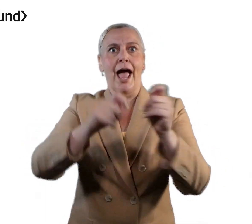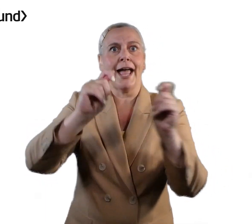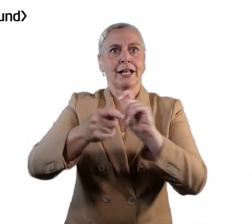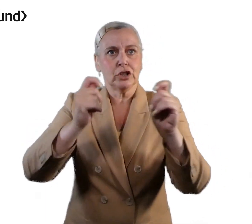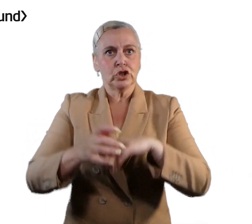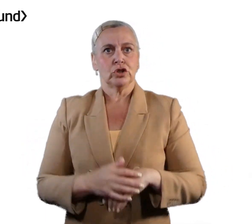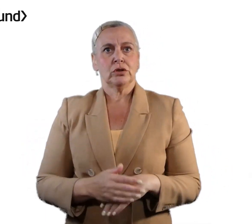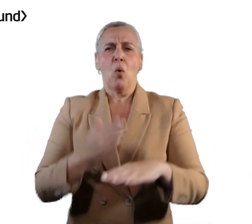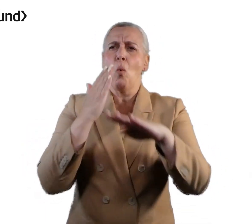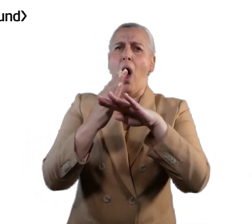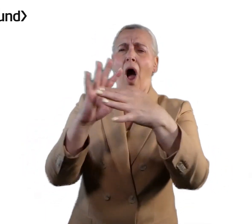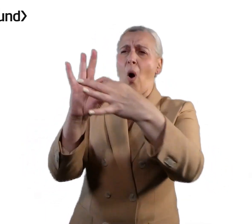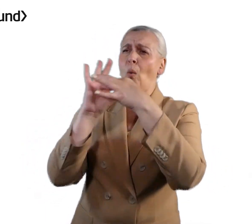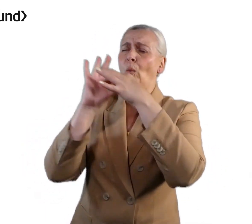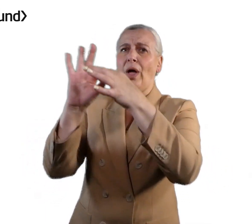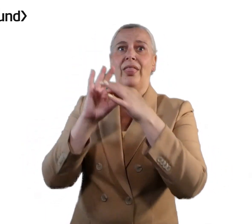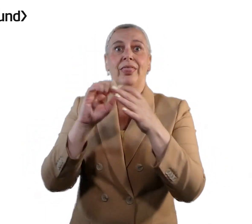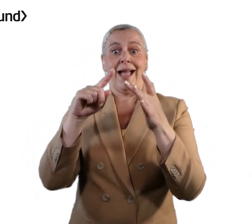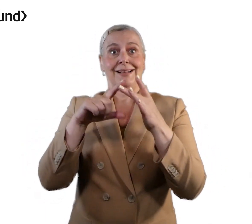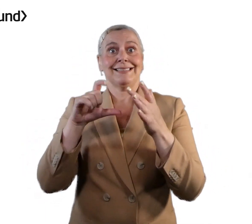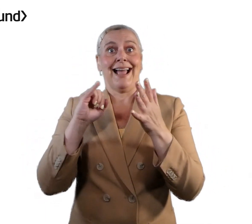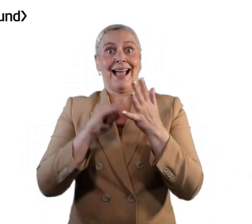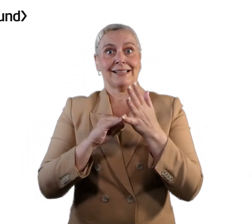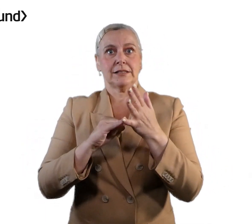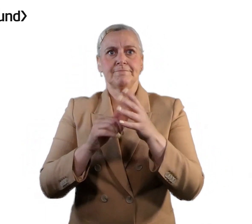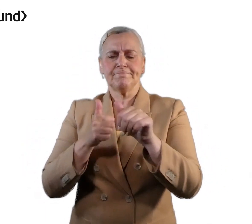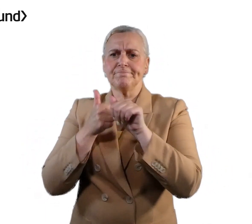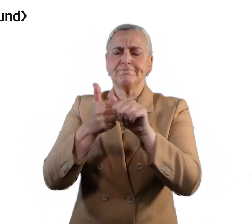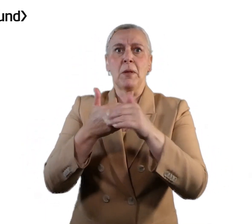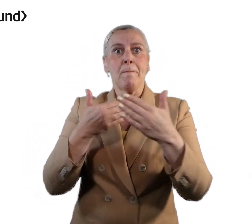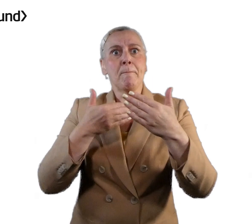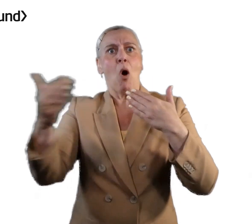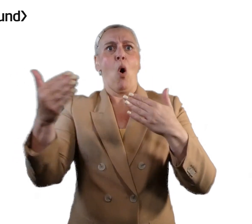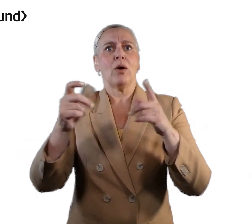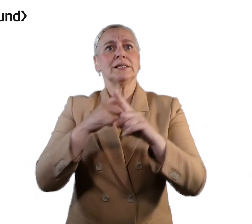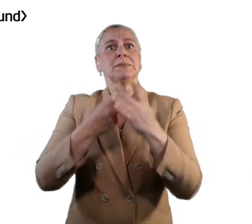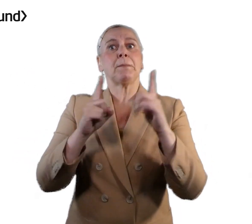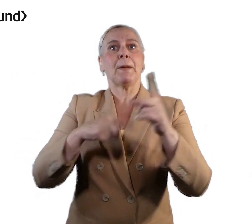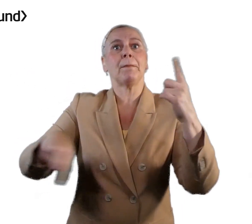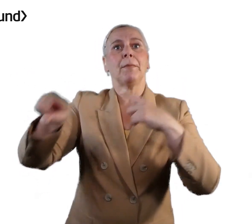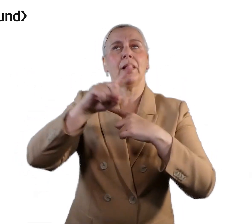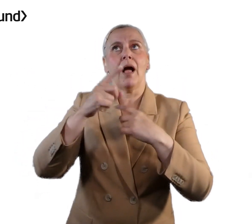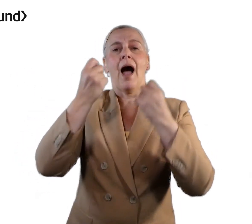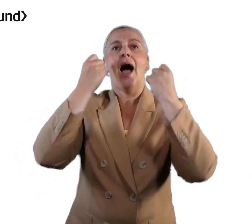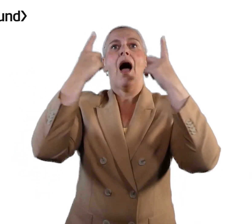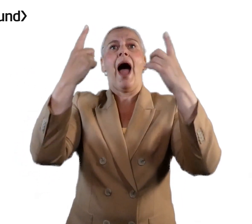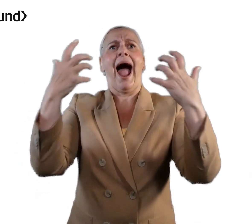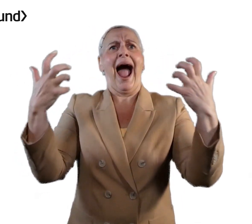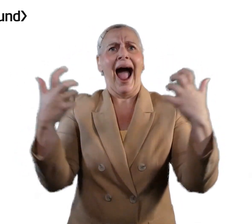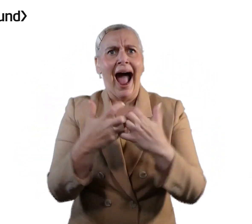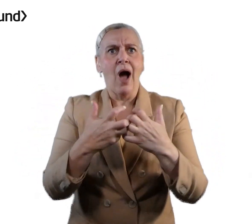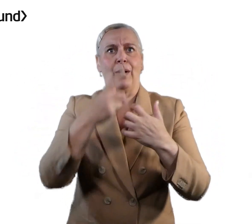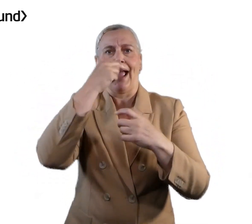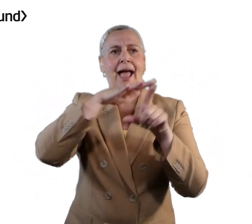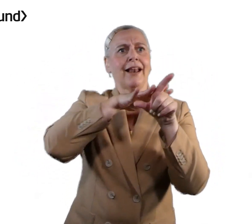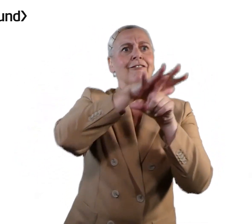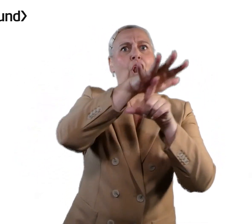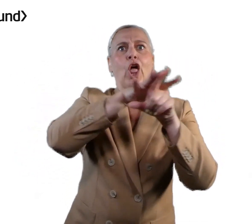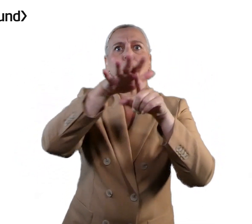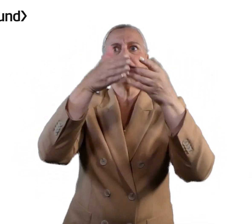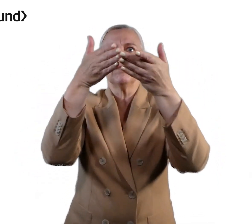Work with the ICS to support more Disabled people to understand how they can influence